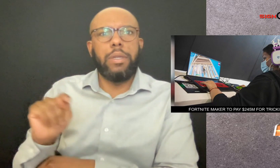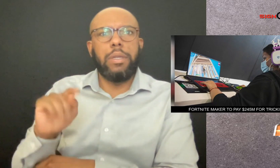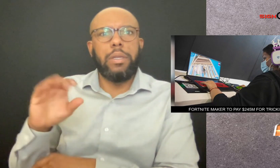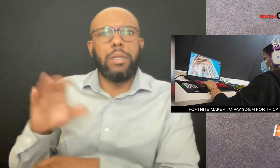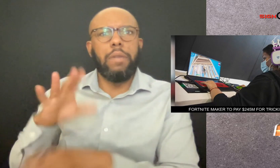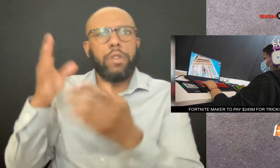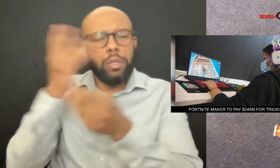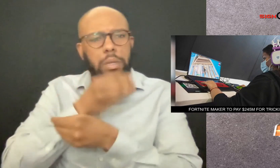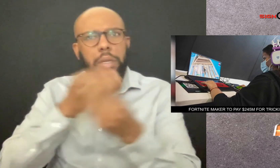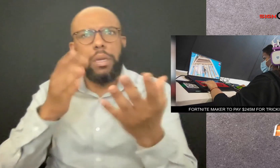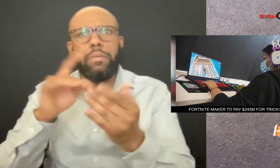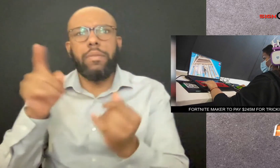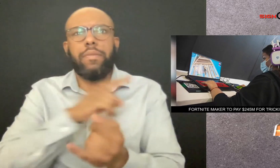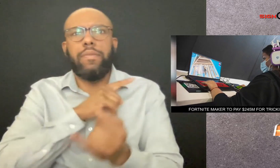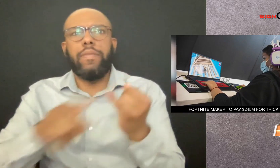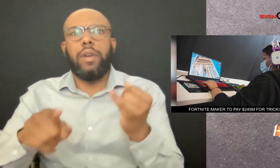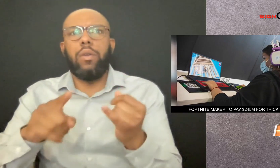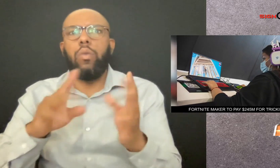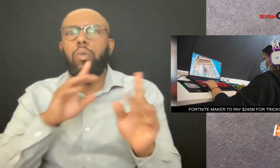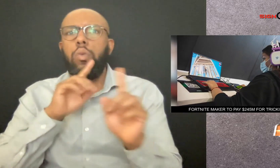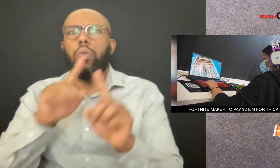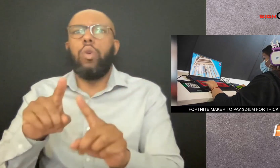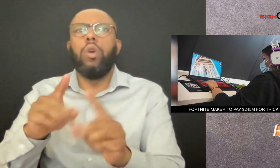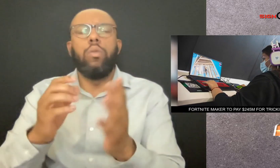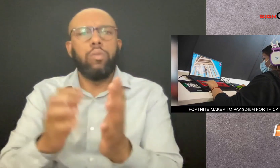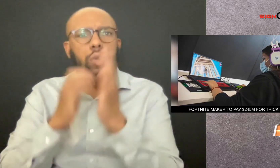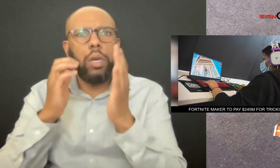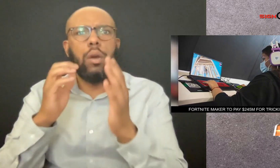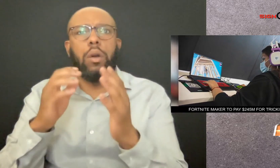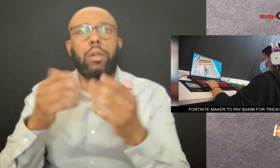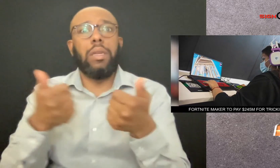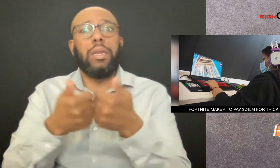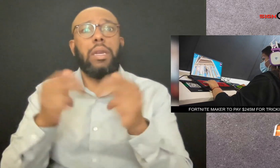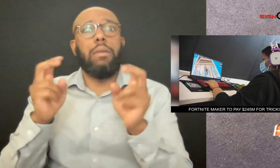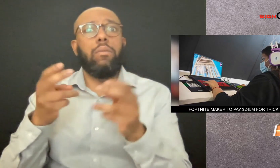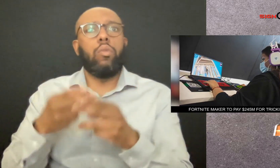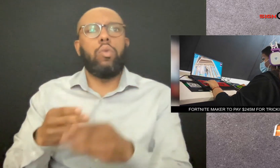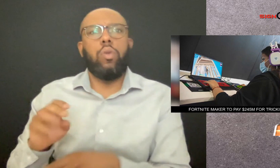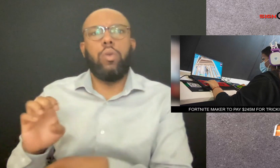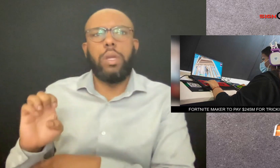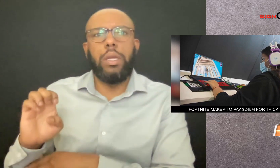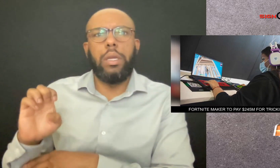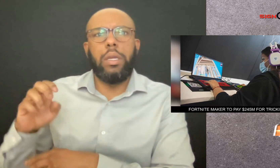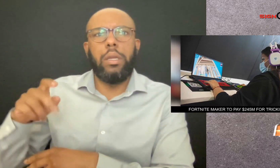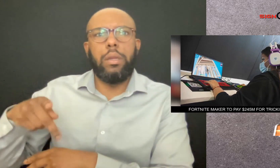the Federal Trade Commission announced that it has finalized an order requiring epic